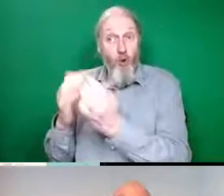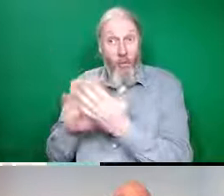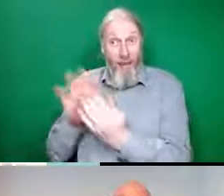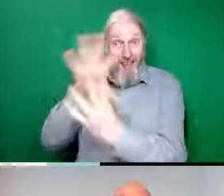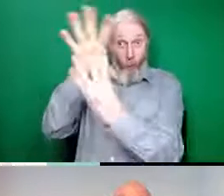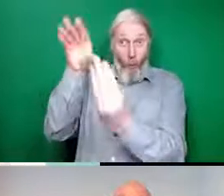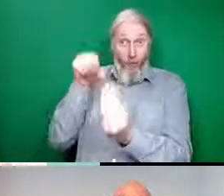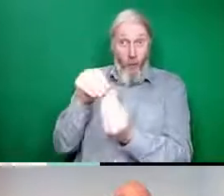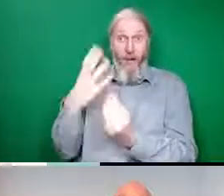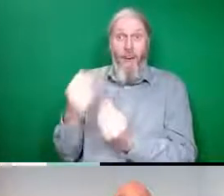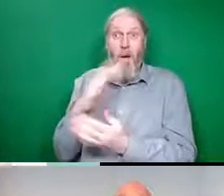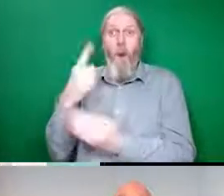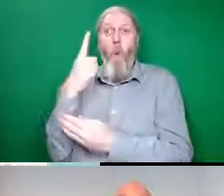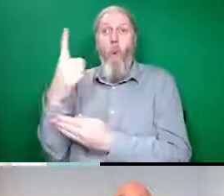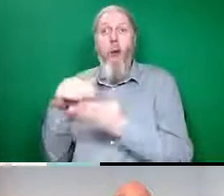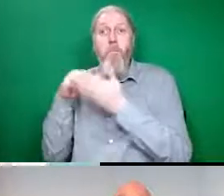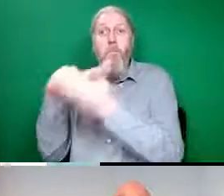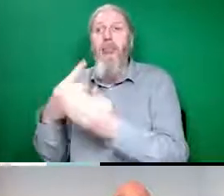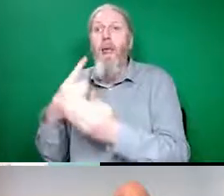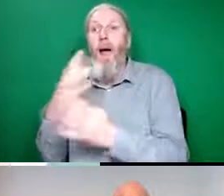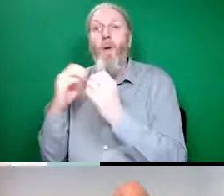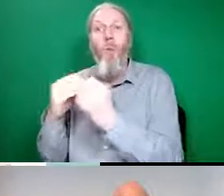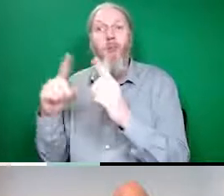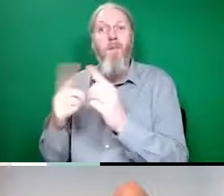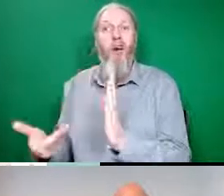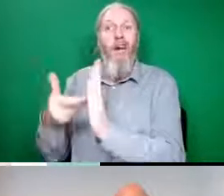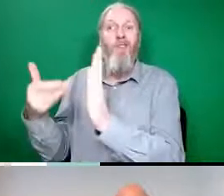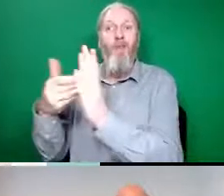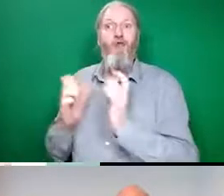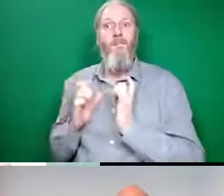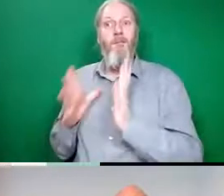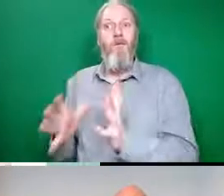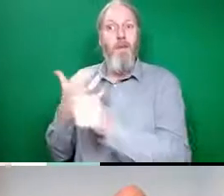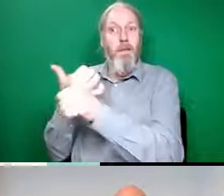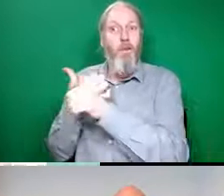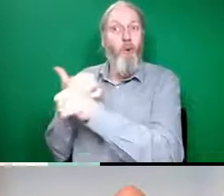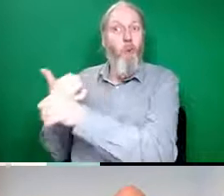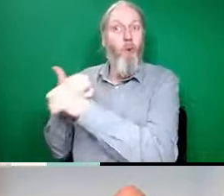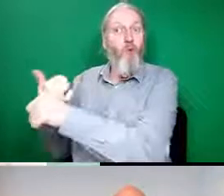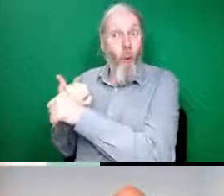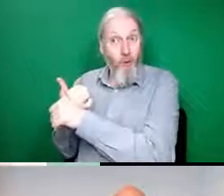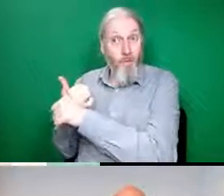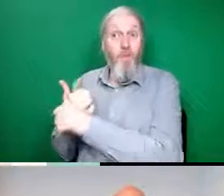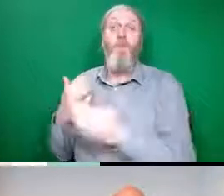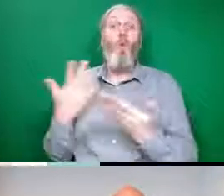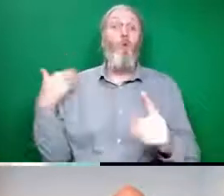This work wonderfully paved the way for the development of our application for the Creative People and Places